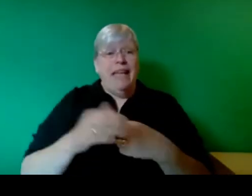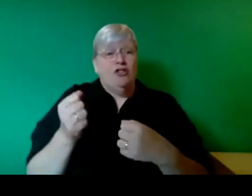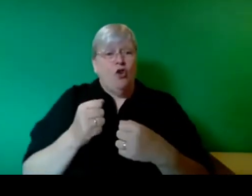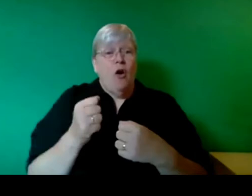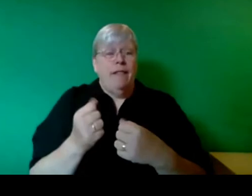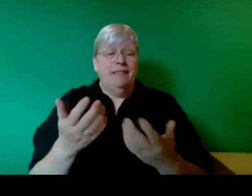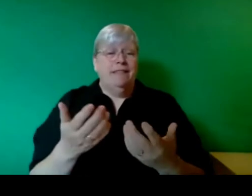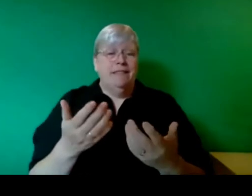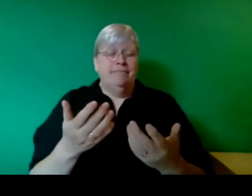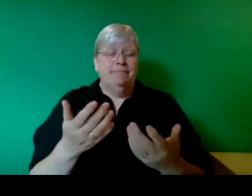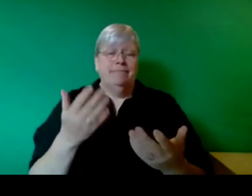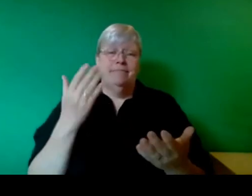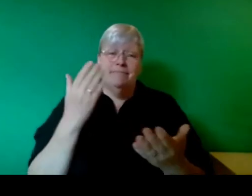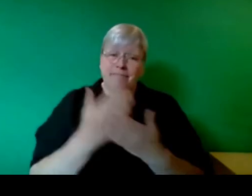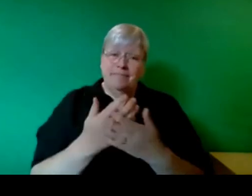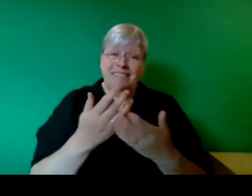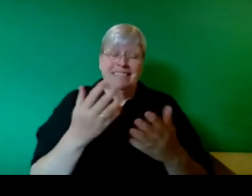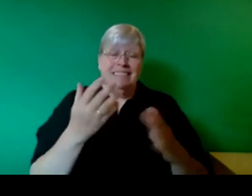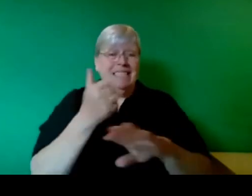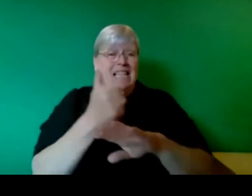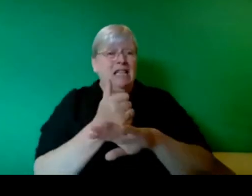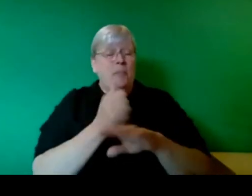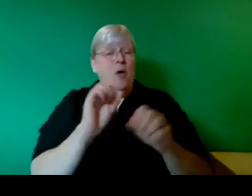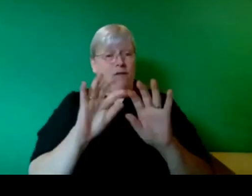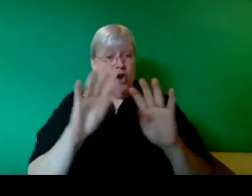Had you not been pushing I don't think it would have happened, so thank you for getting it on the